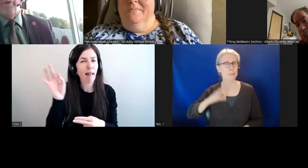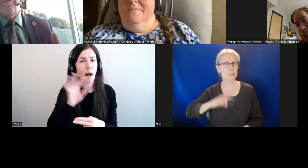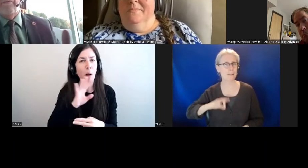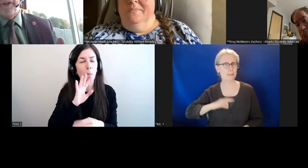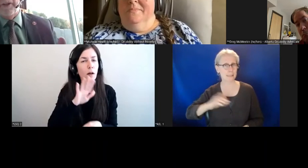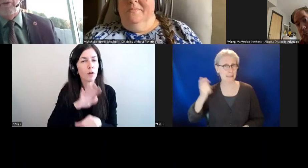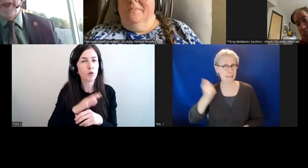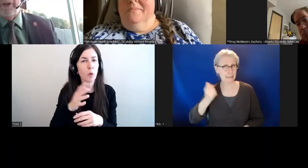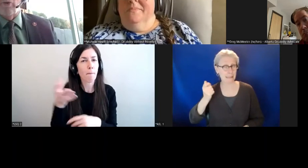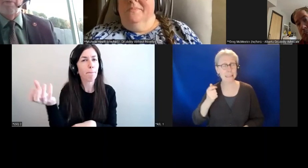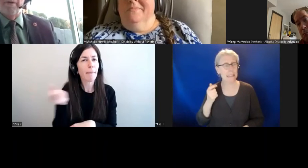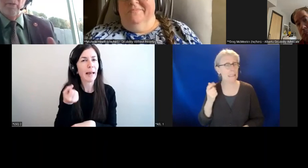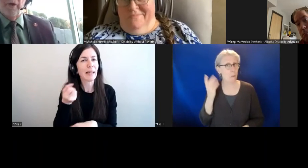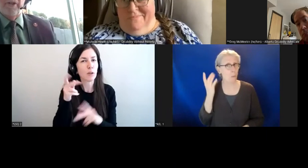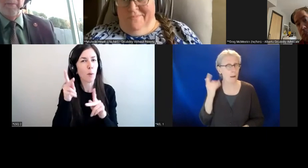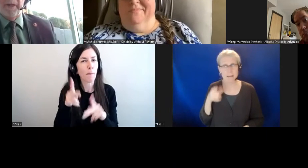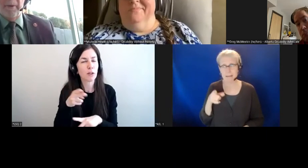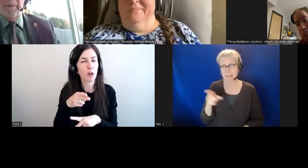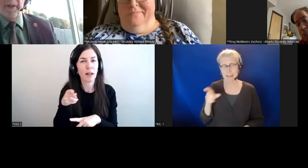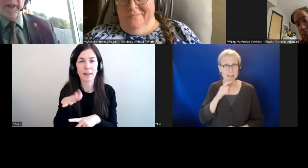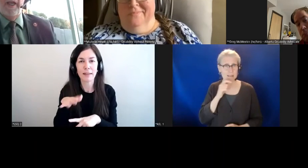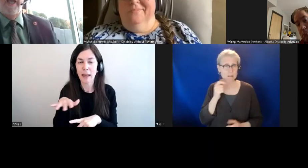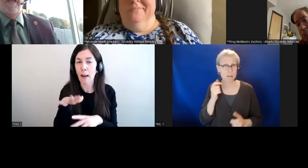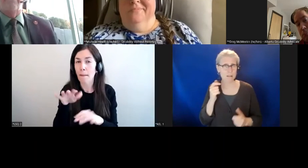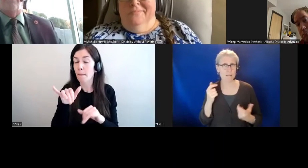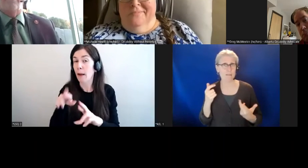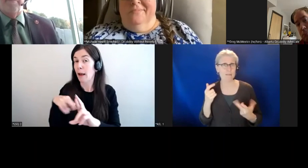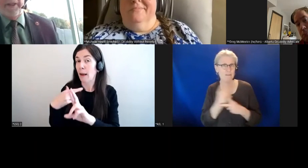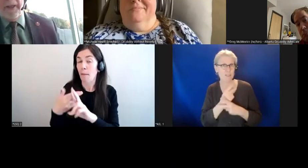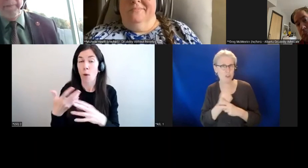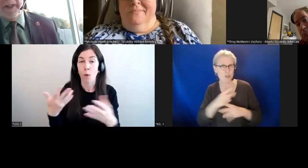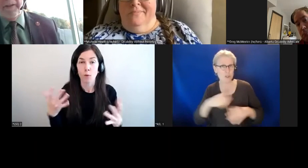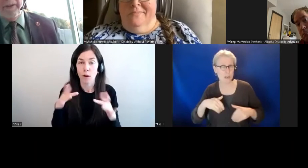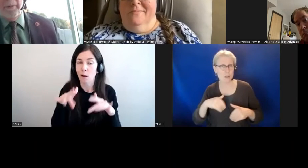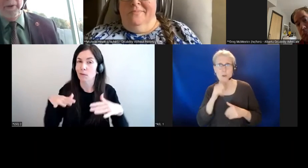THEY HAVEN'T QUITE FIGURED OUT OR BEEN READY TO MAKE PUBLIC. THEY'RE NOT GOING TO MAKE THAT MONEY